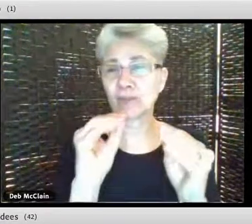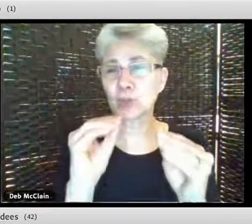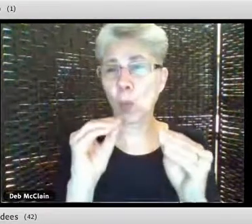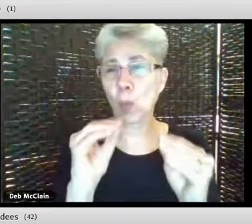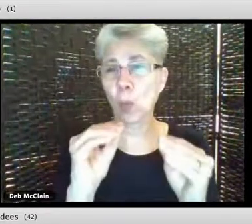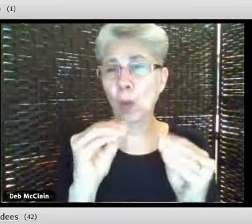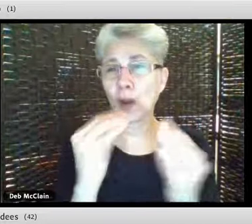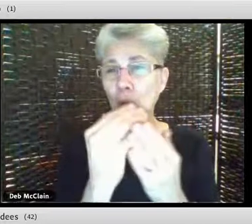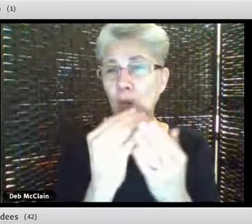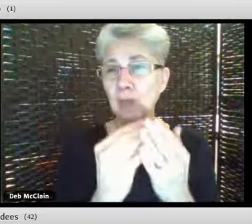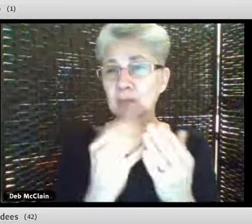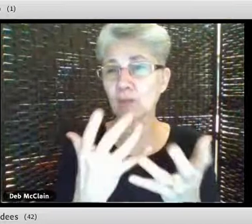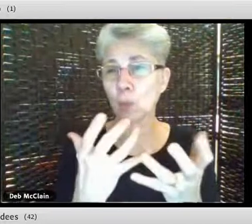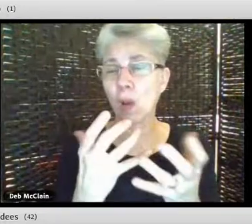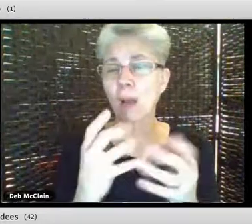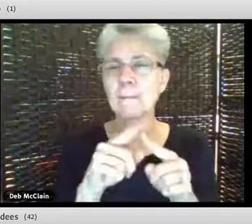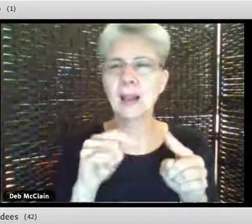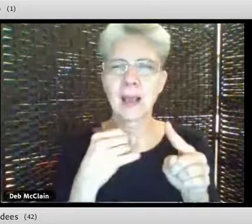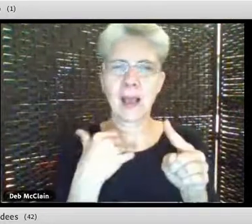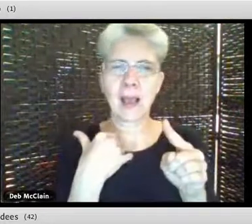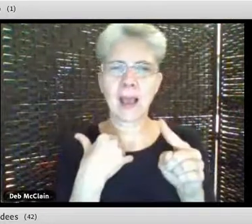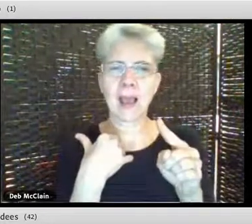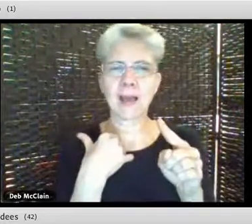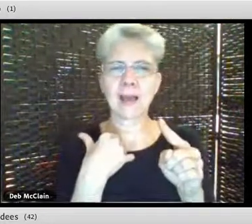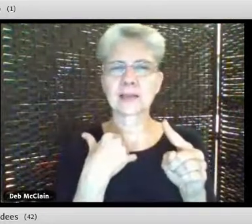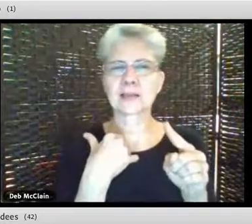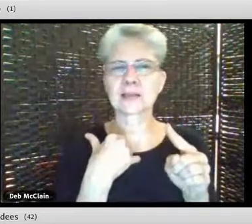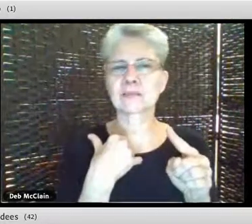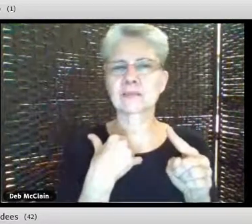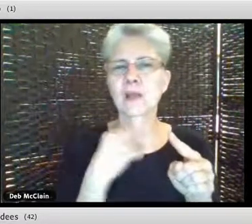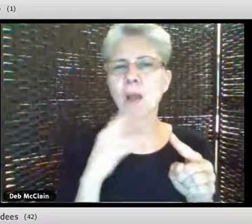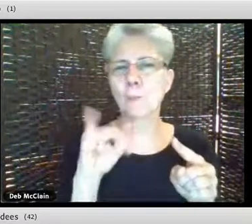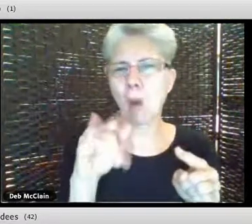and then there's some tutorials. So Google Suite actually has a ton of tutorials.